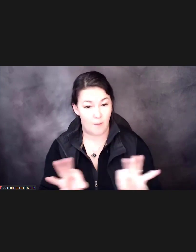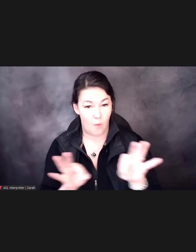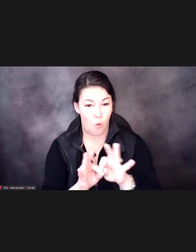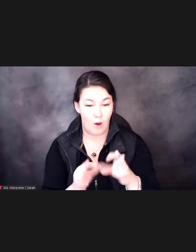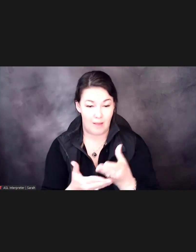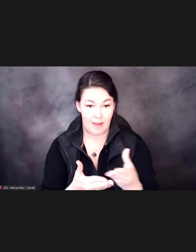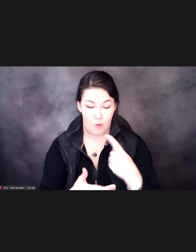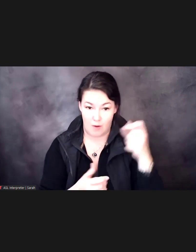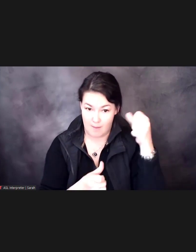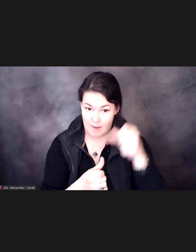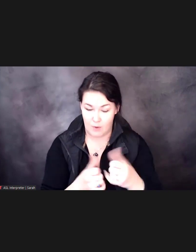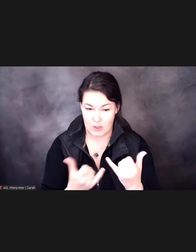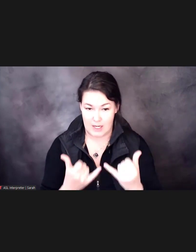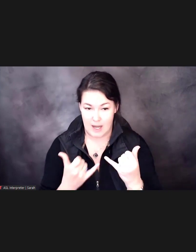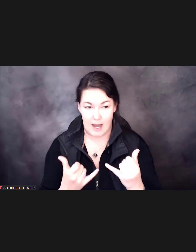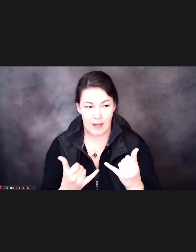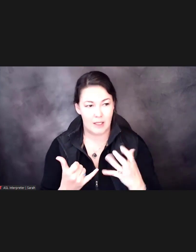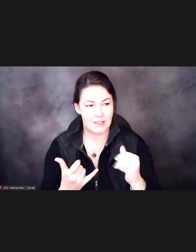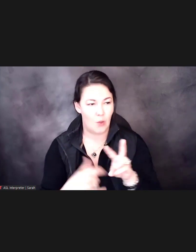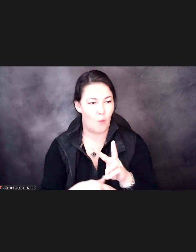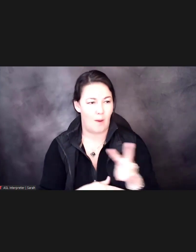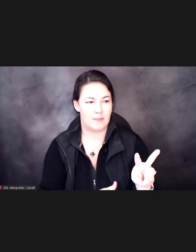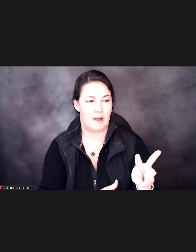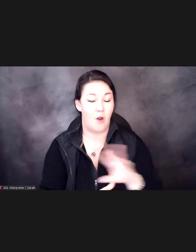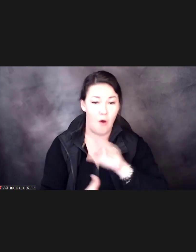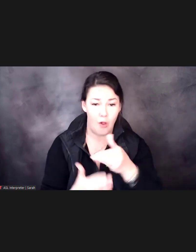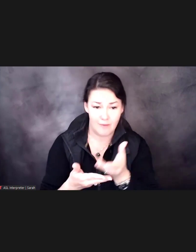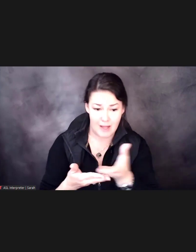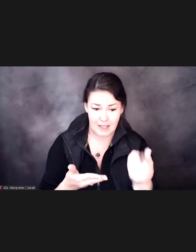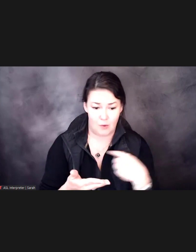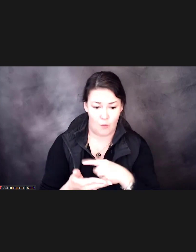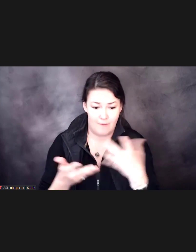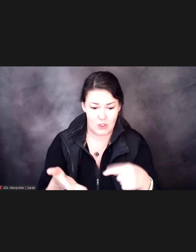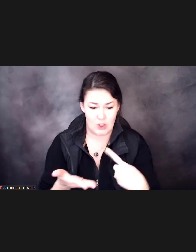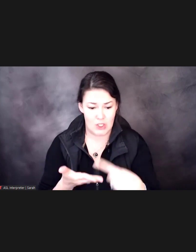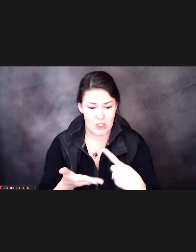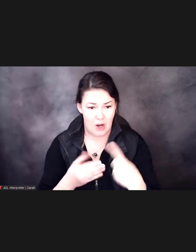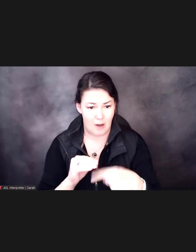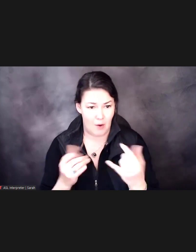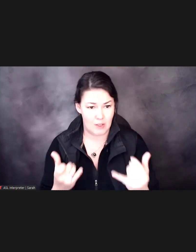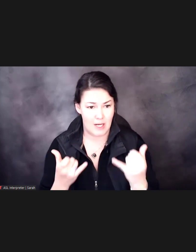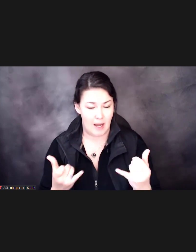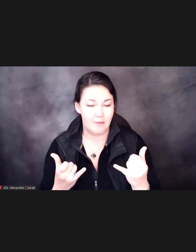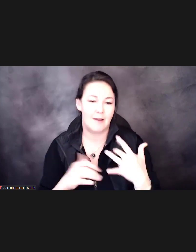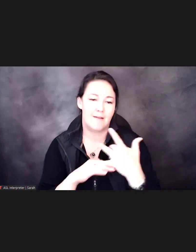remember today is our website, because all of thethis things that